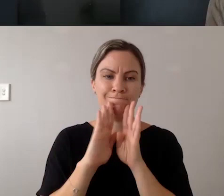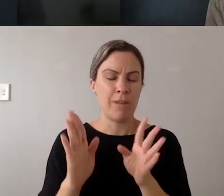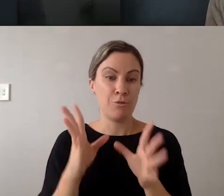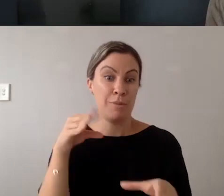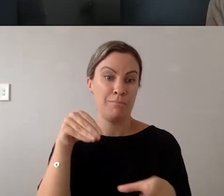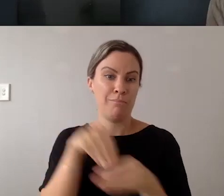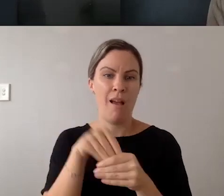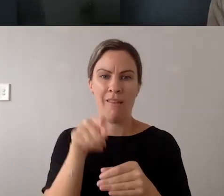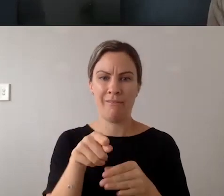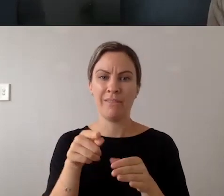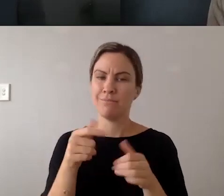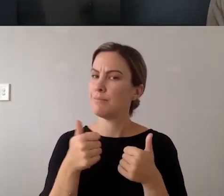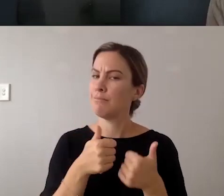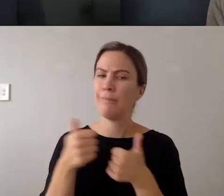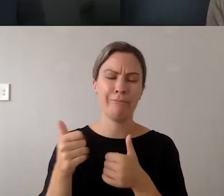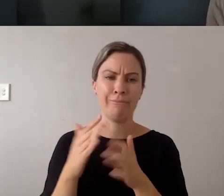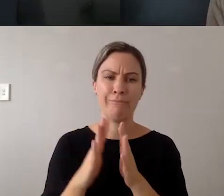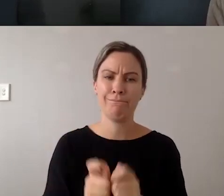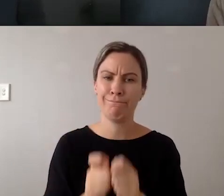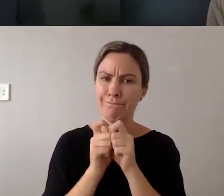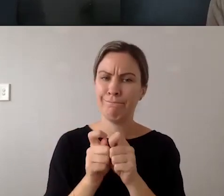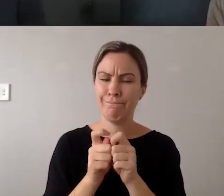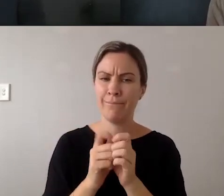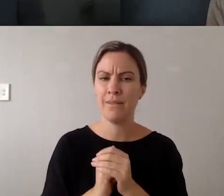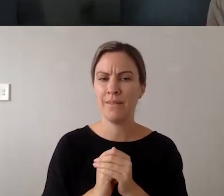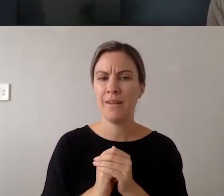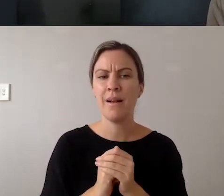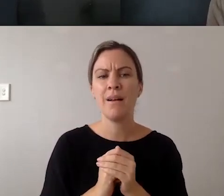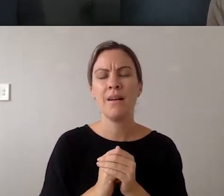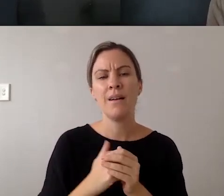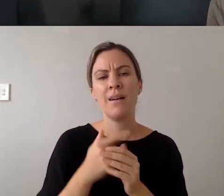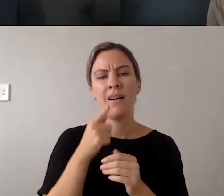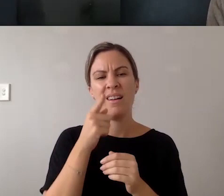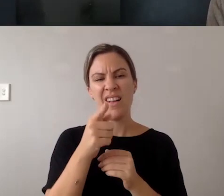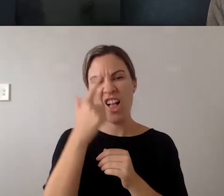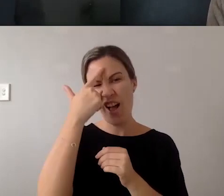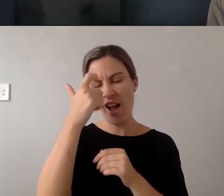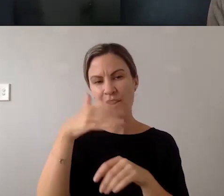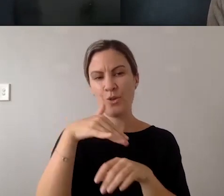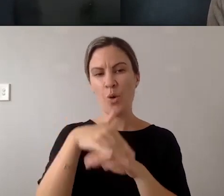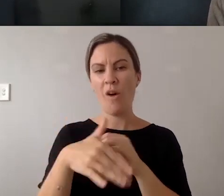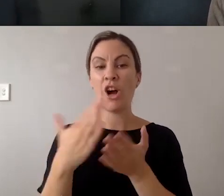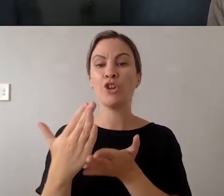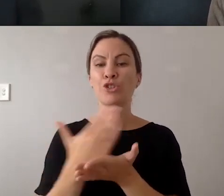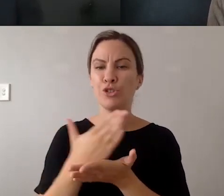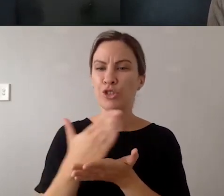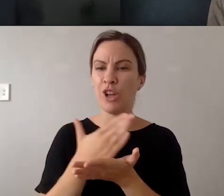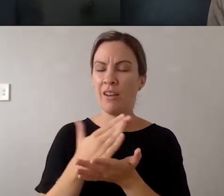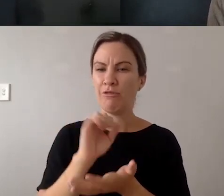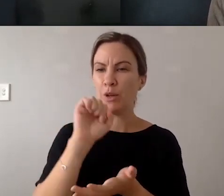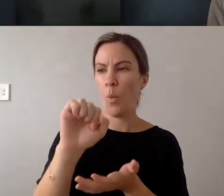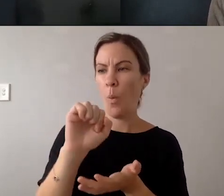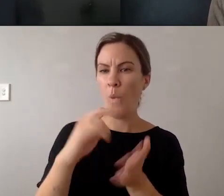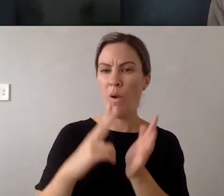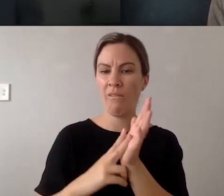it means. So enabling. But I - this business of sharing your